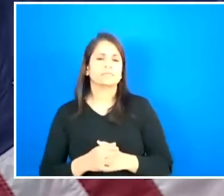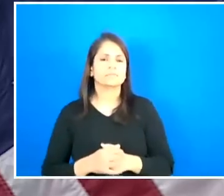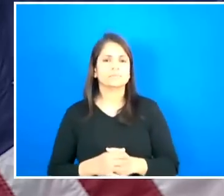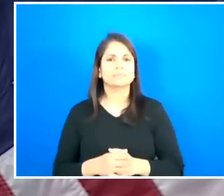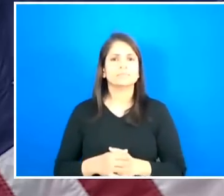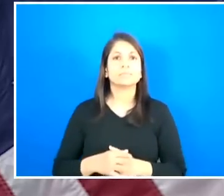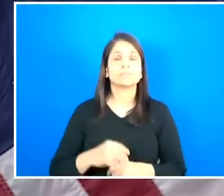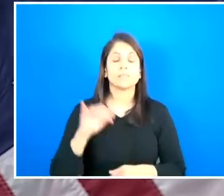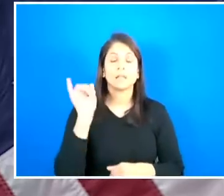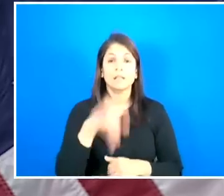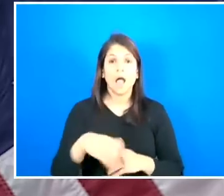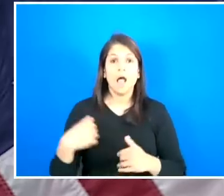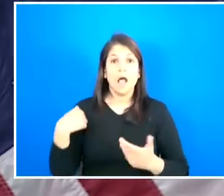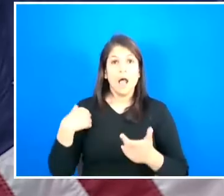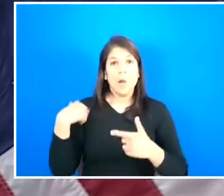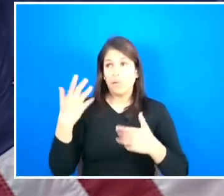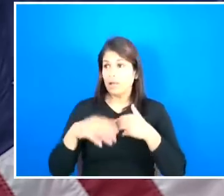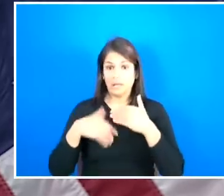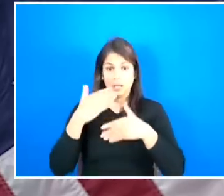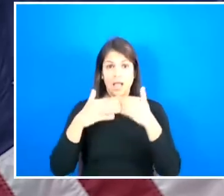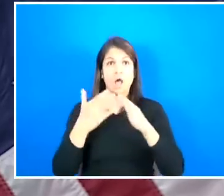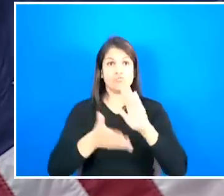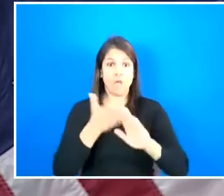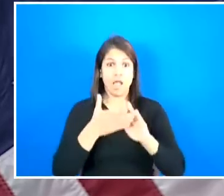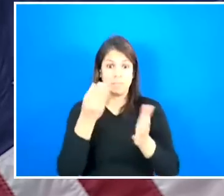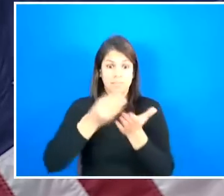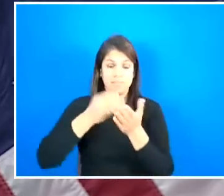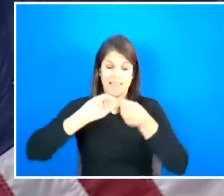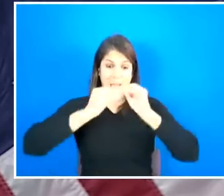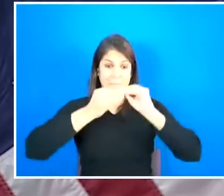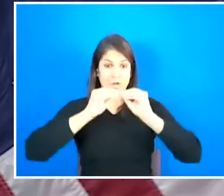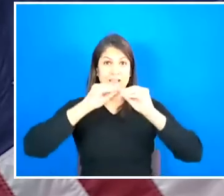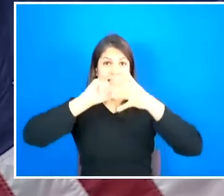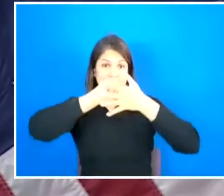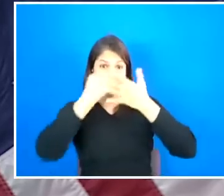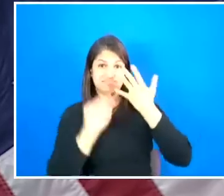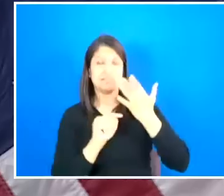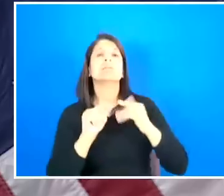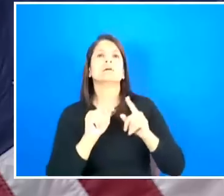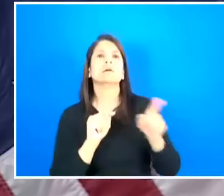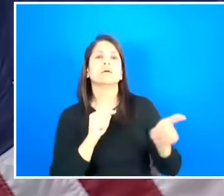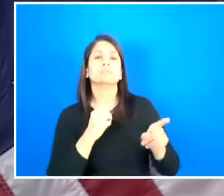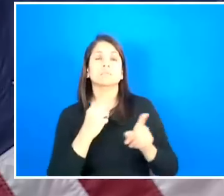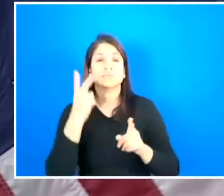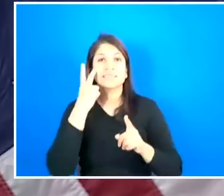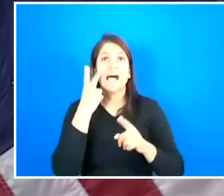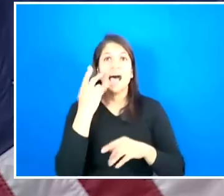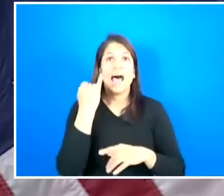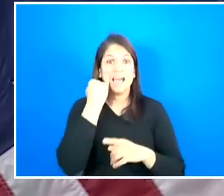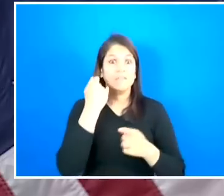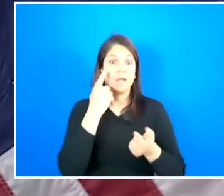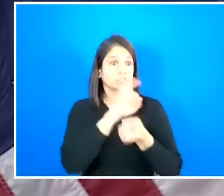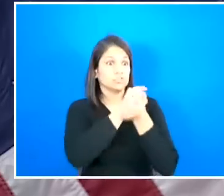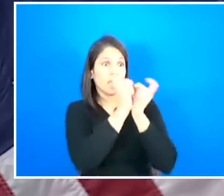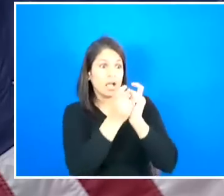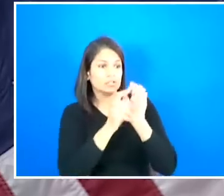WE FACTOR IN NOT JUST THE SATTEN ISLAND HOSPITALS BUT IT'SOT N -- I